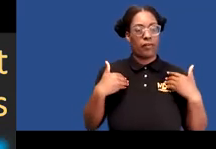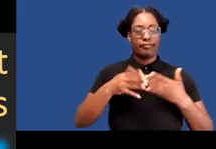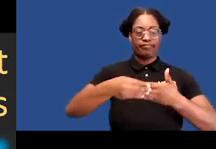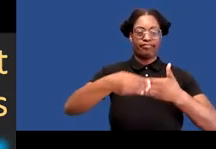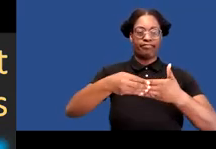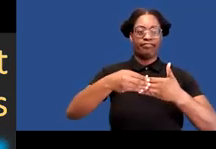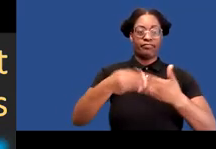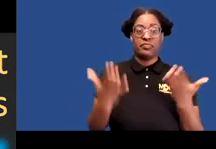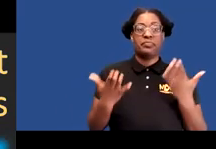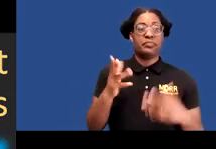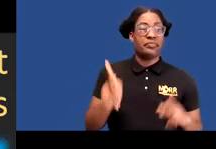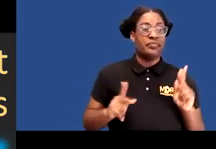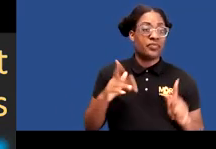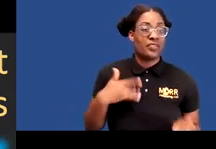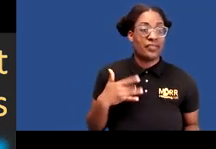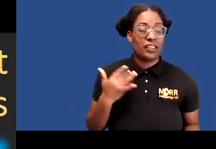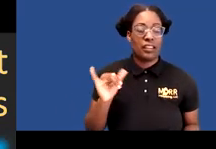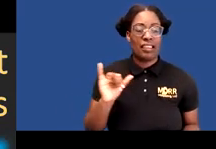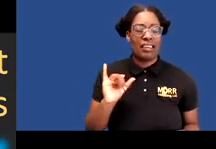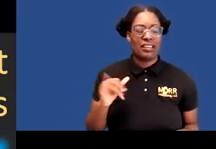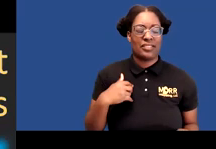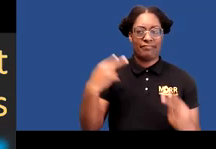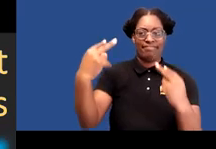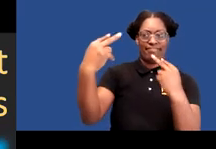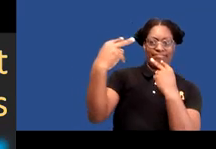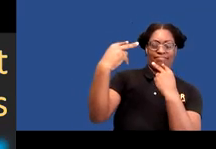especially surveillance at this time,